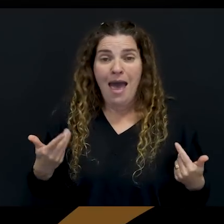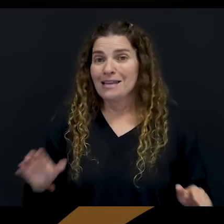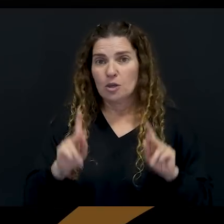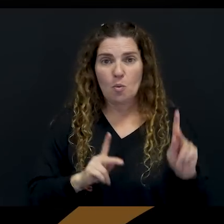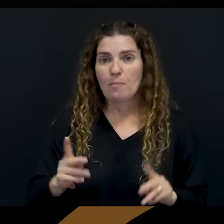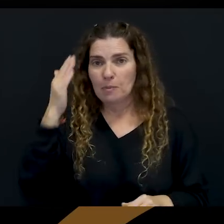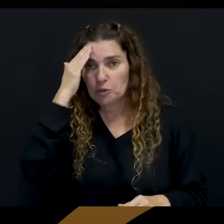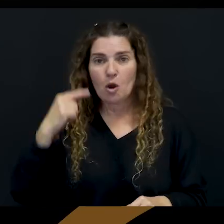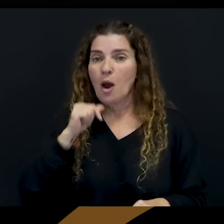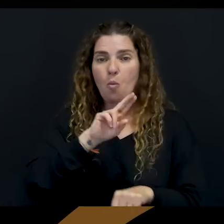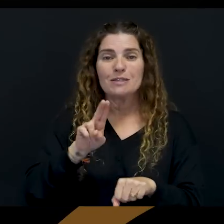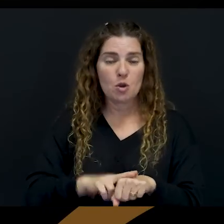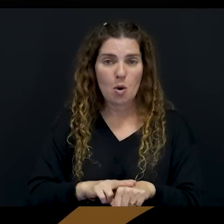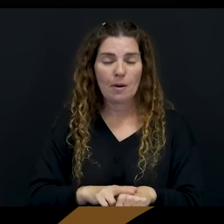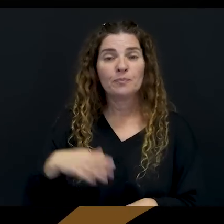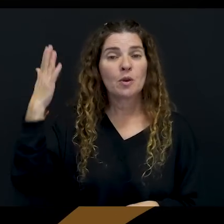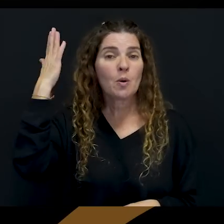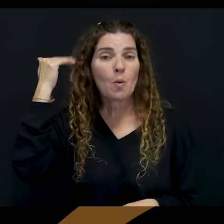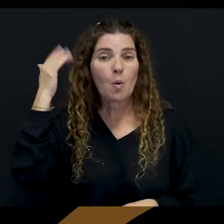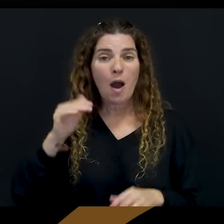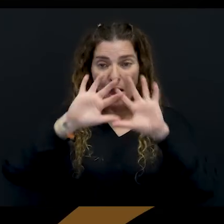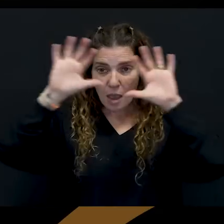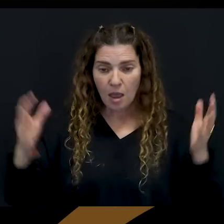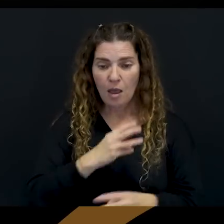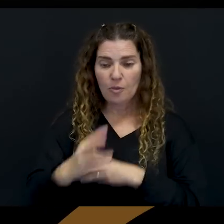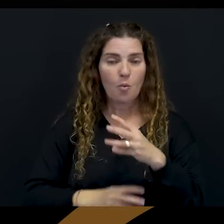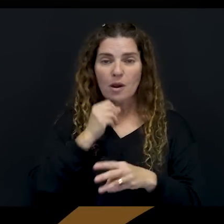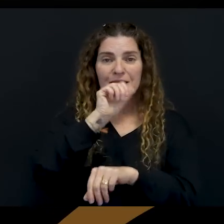Because the reality is the world still is not built for people like me.